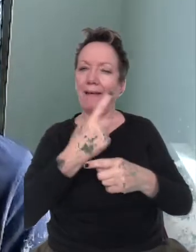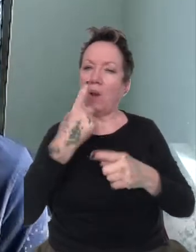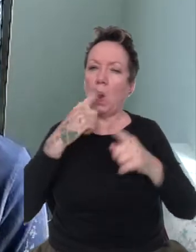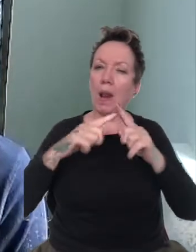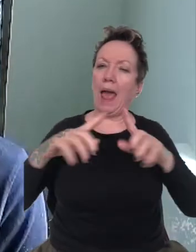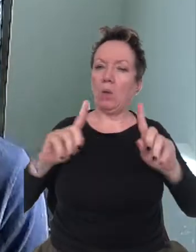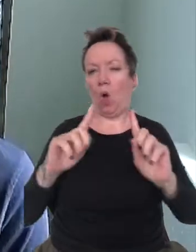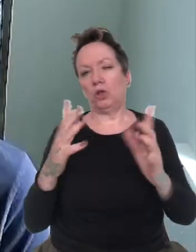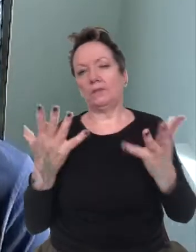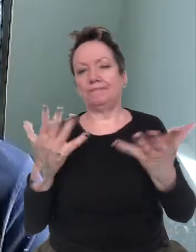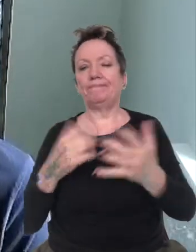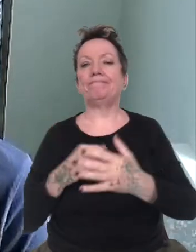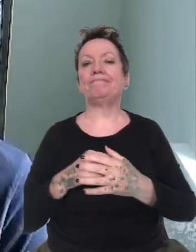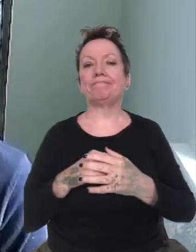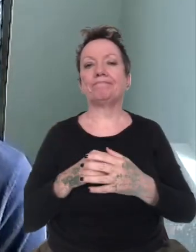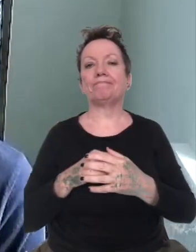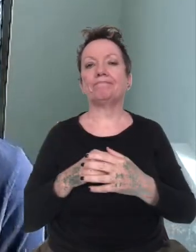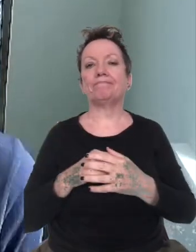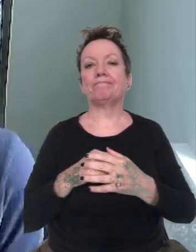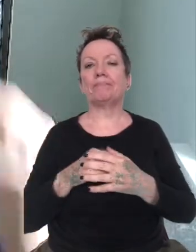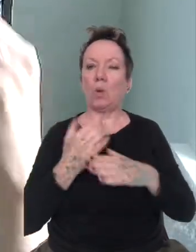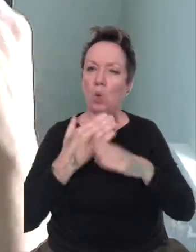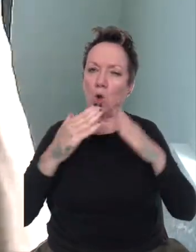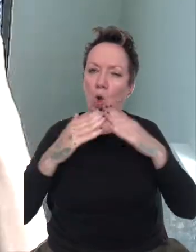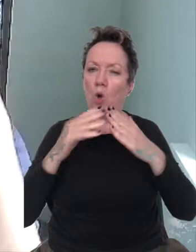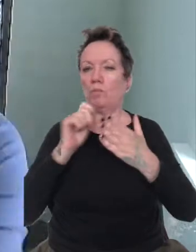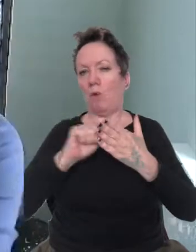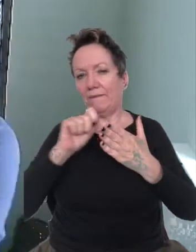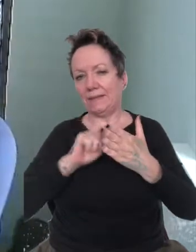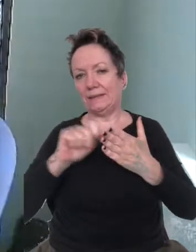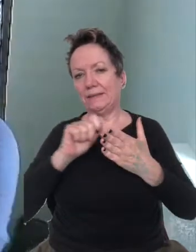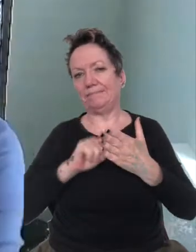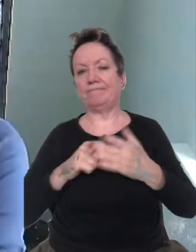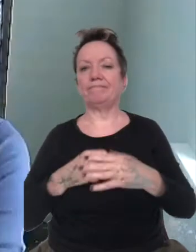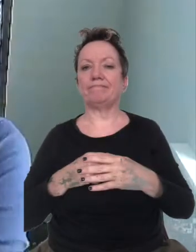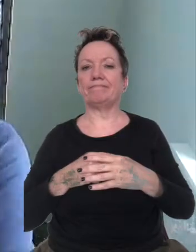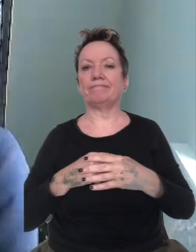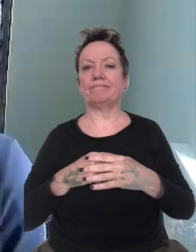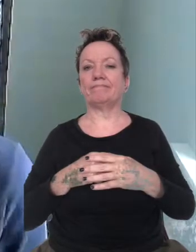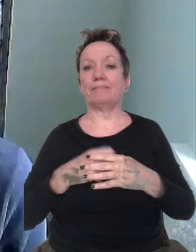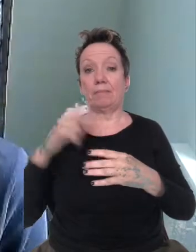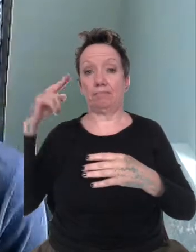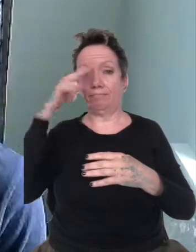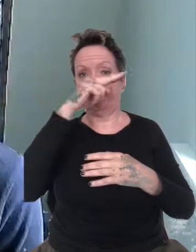I'm sitting in my office and I have them, my lockdown own fringe cut